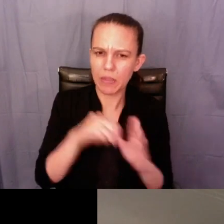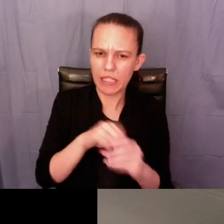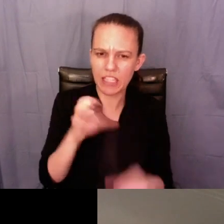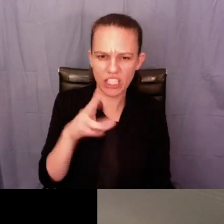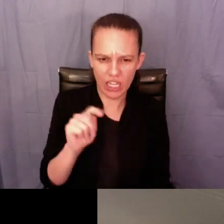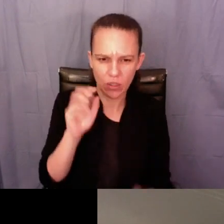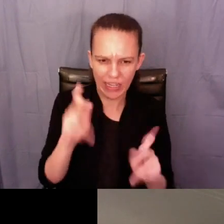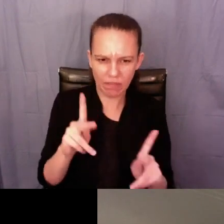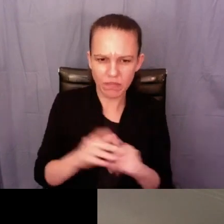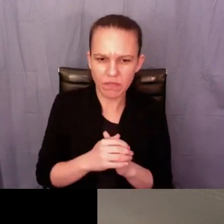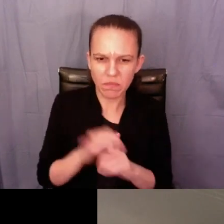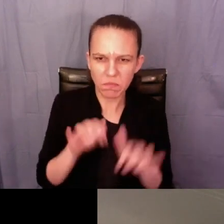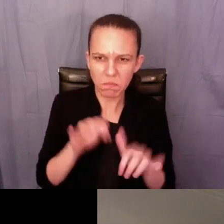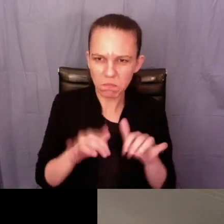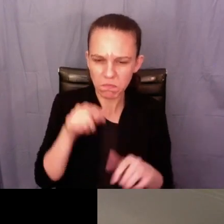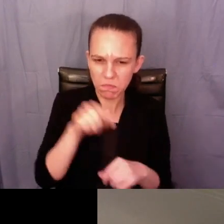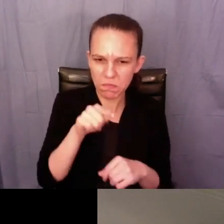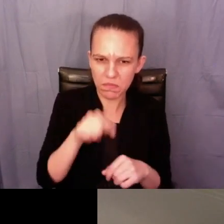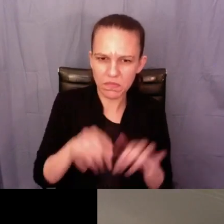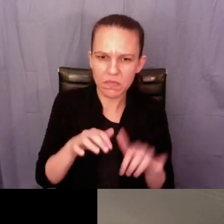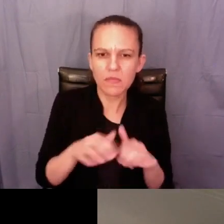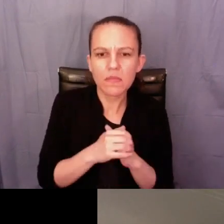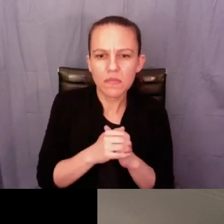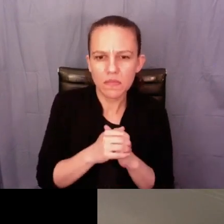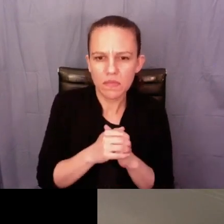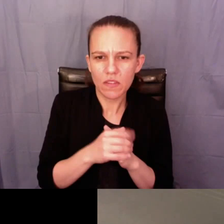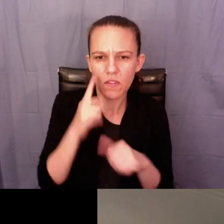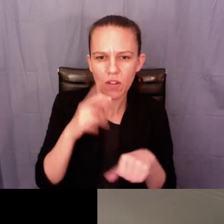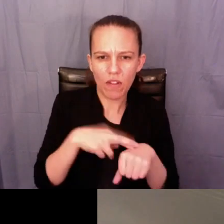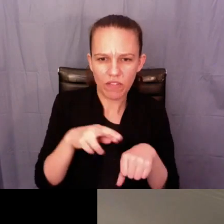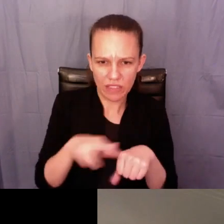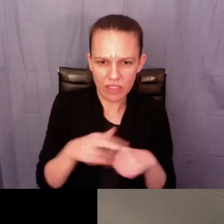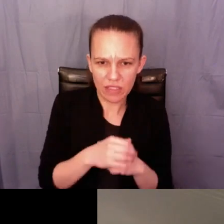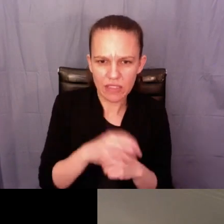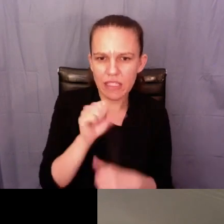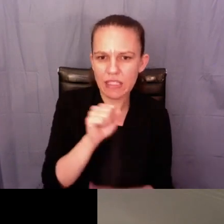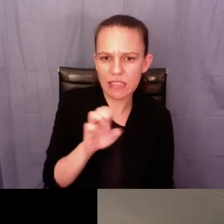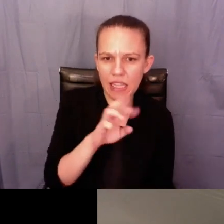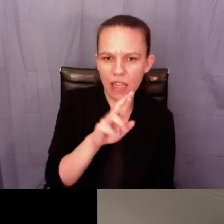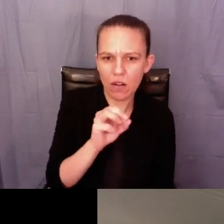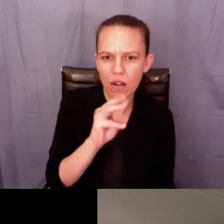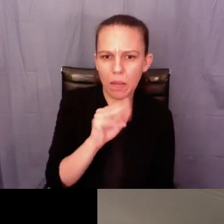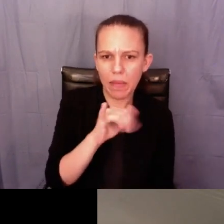Okay Just for reference. Se rompio la lavadora. Ah yes